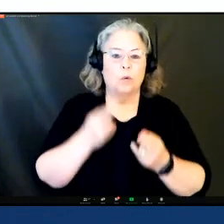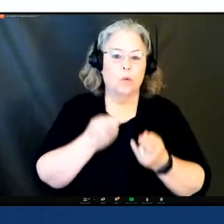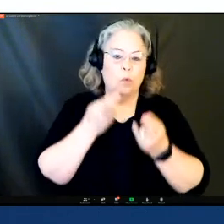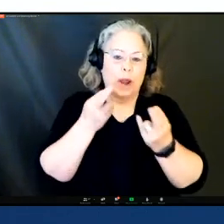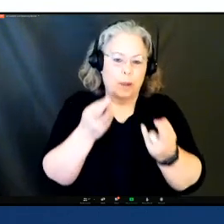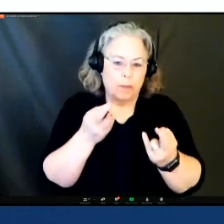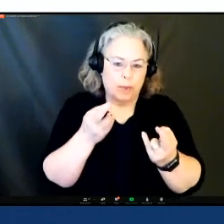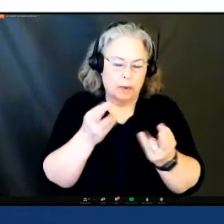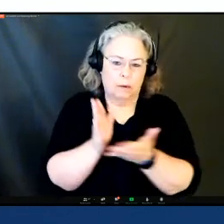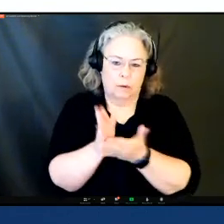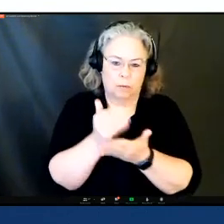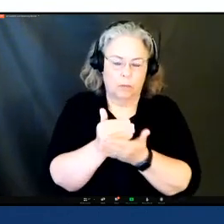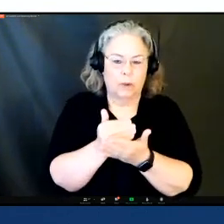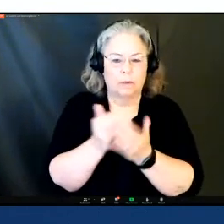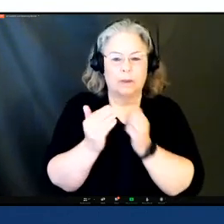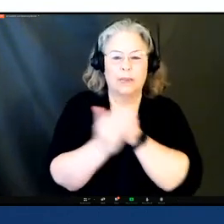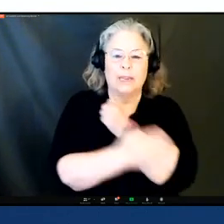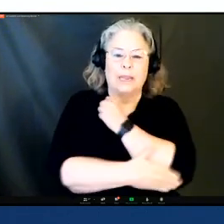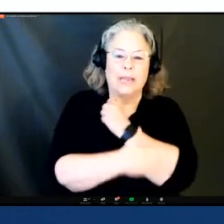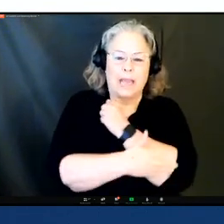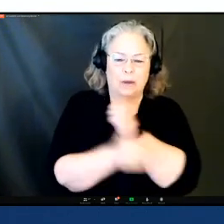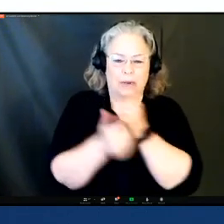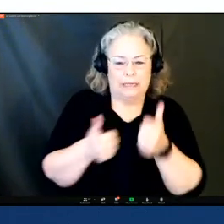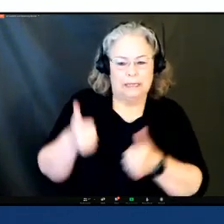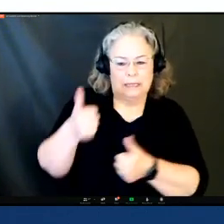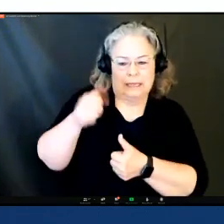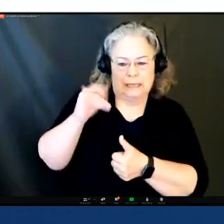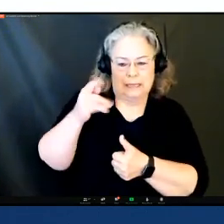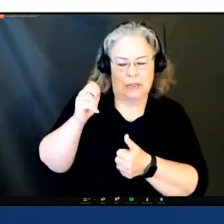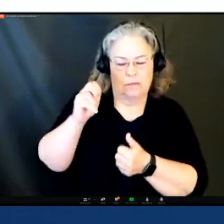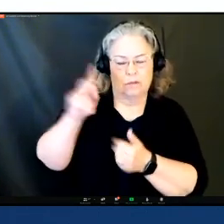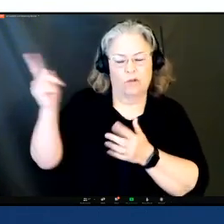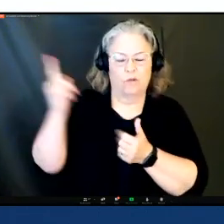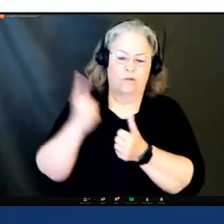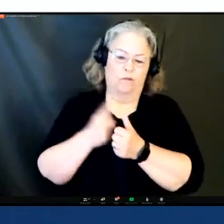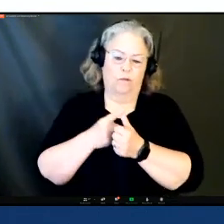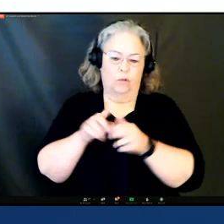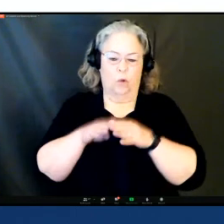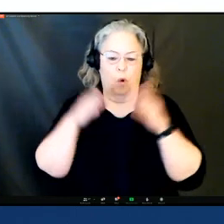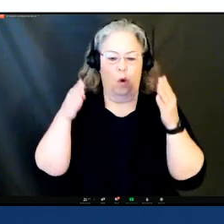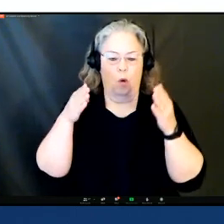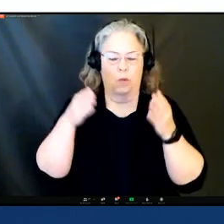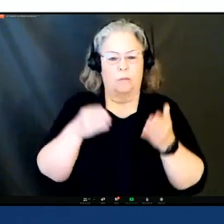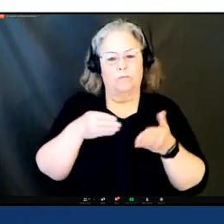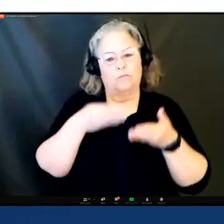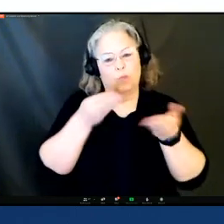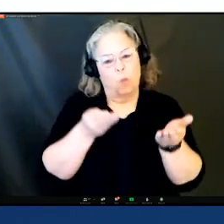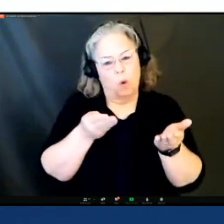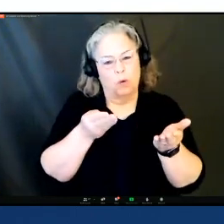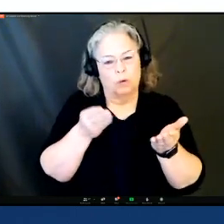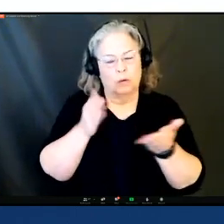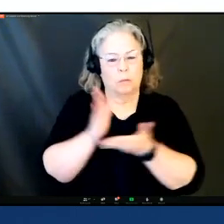which is the county executive's initial proposed spending plan for the upcoming fiscal year. The recommended budget is submitted to the Board